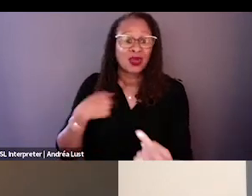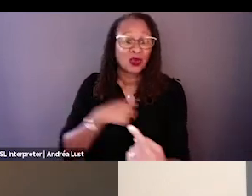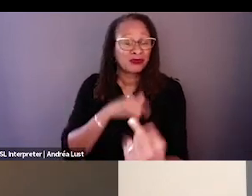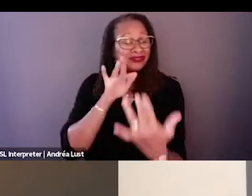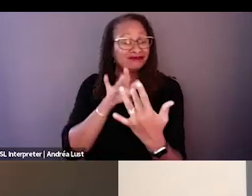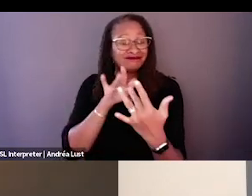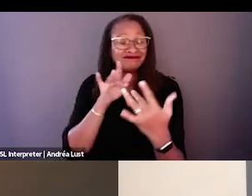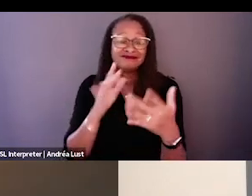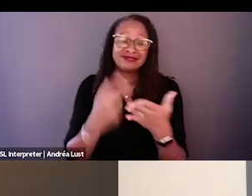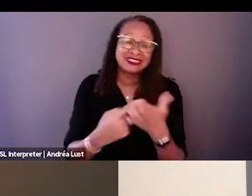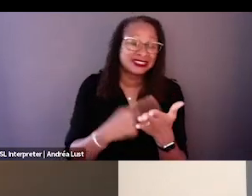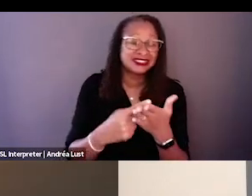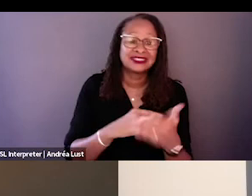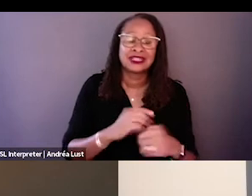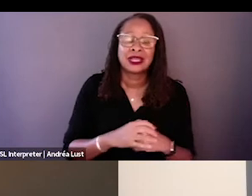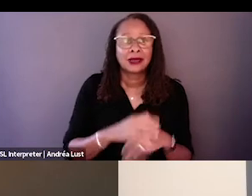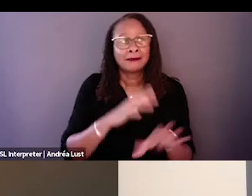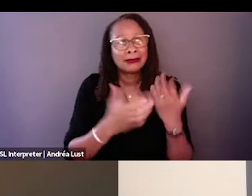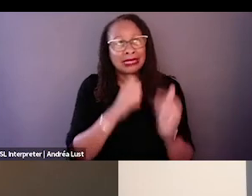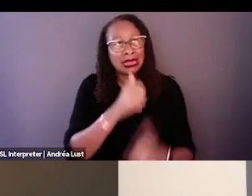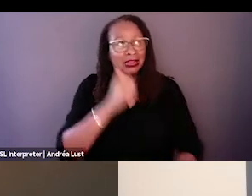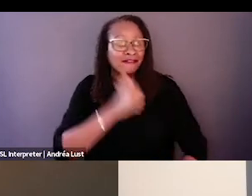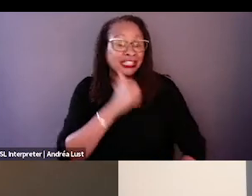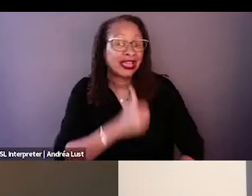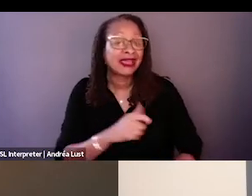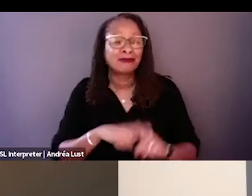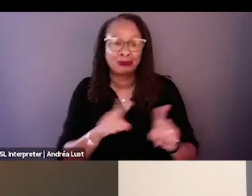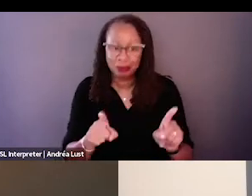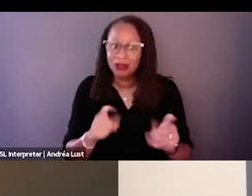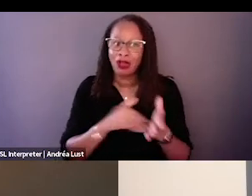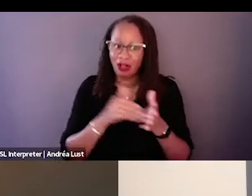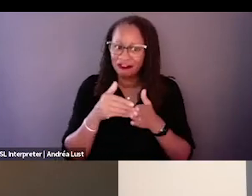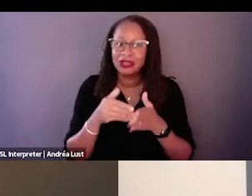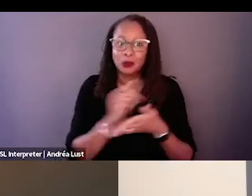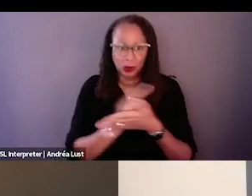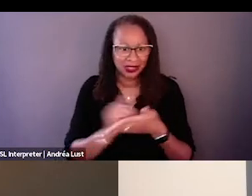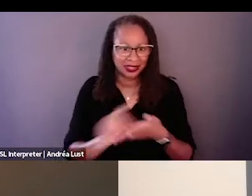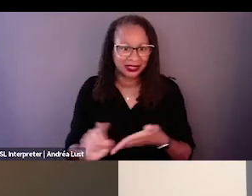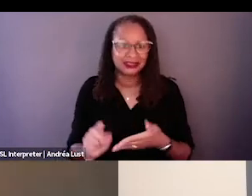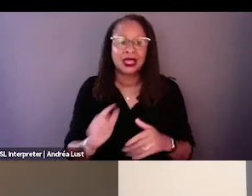It was restored by the Holocaust Human?